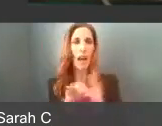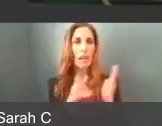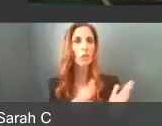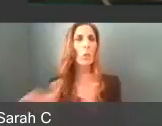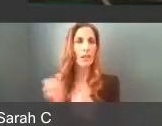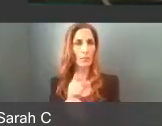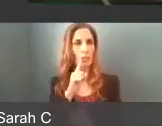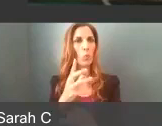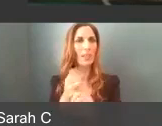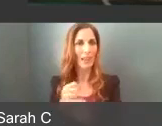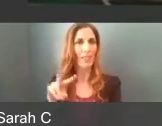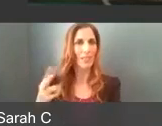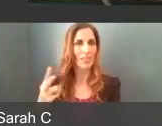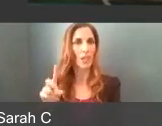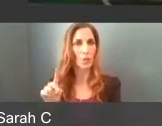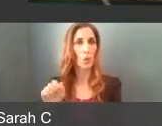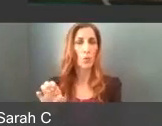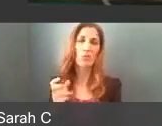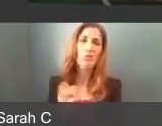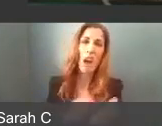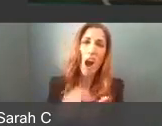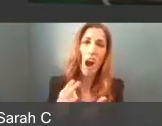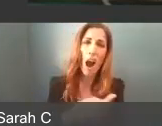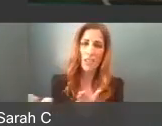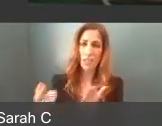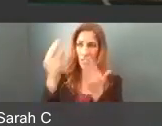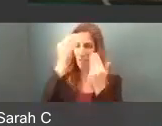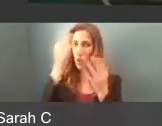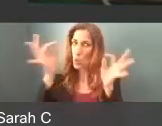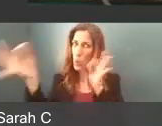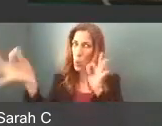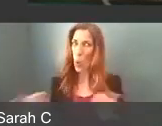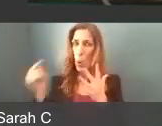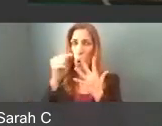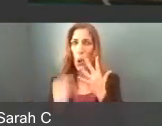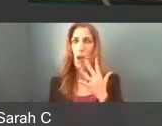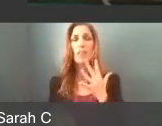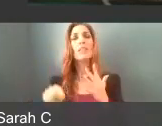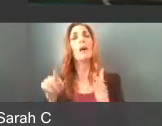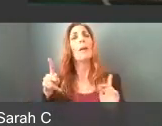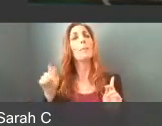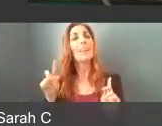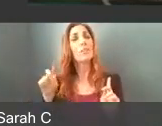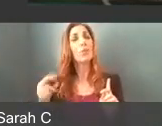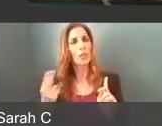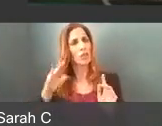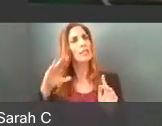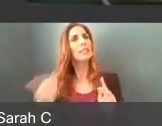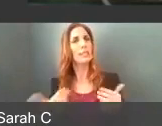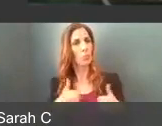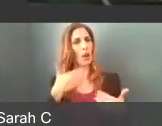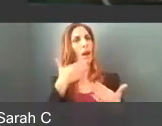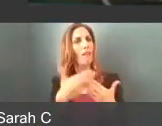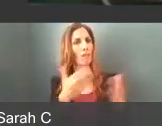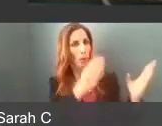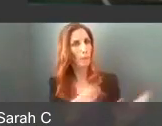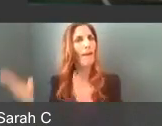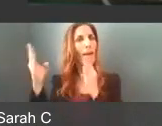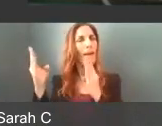and honestly having said that, PA DOH seems to have a plan for over the next several weeks